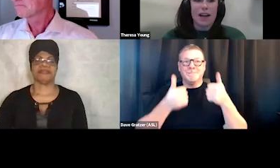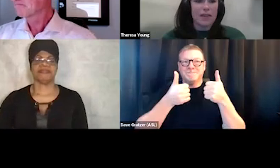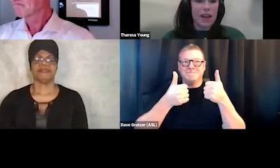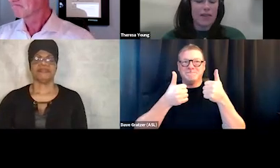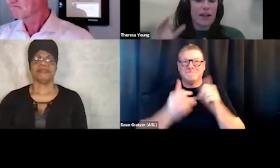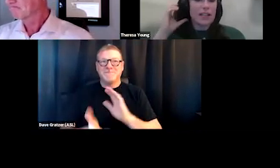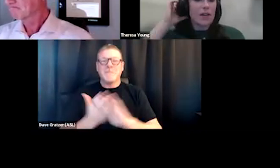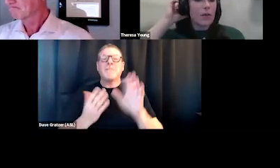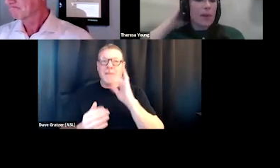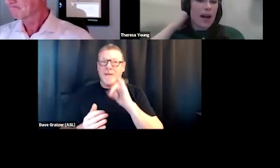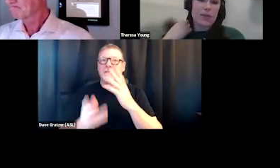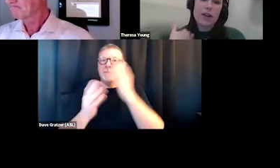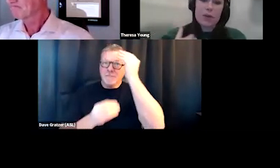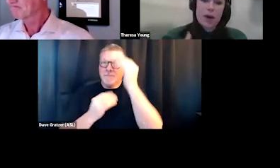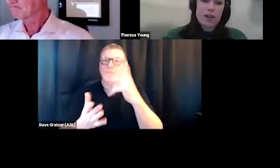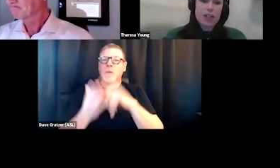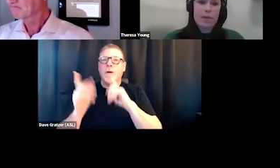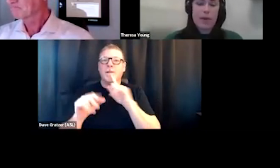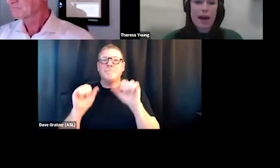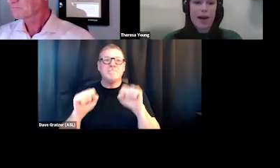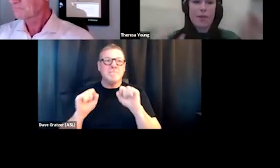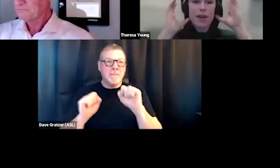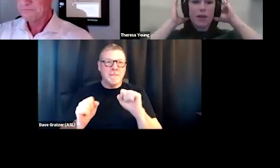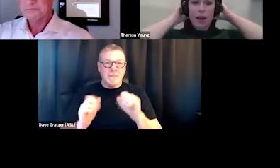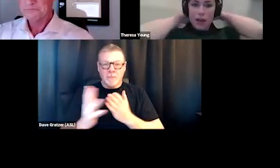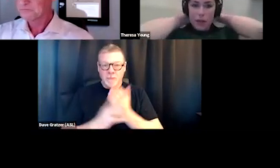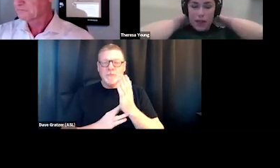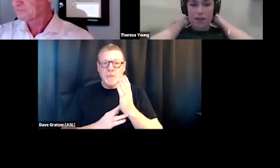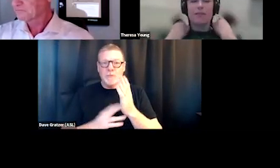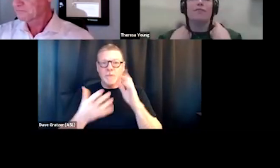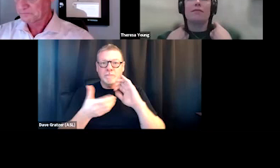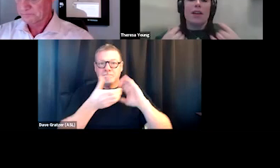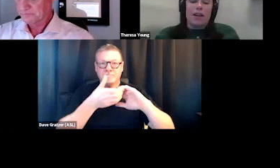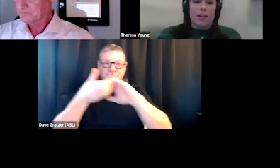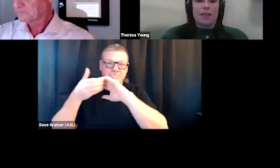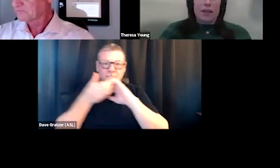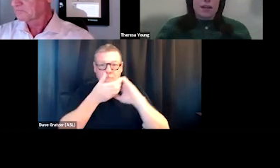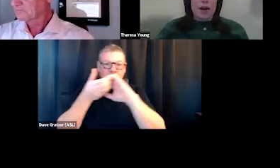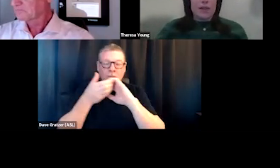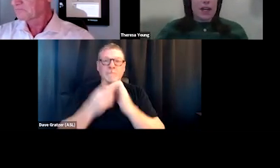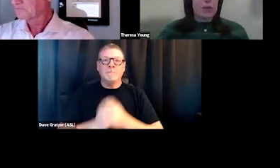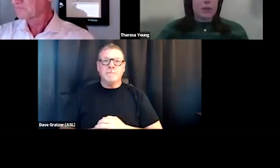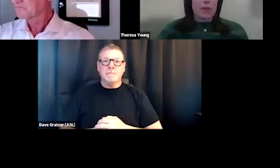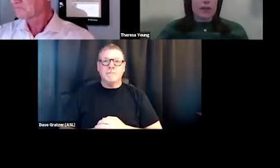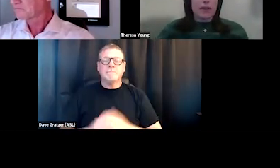and kind of gave an idea of what's possible through partnership, where you can come together with people